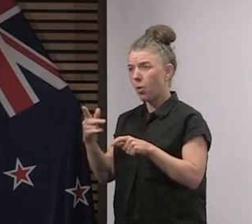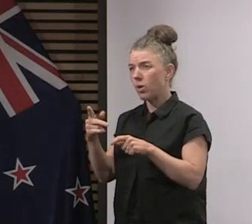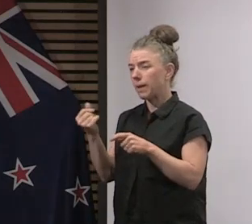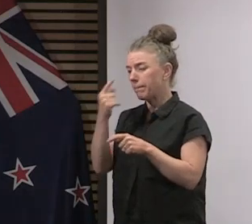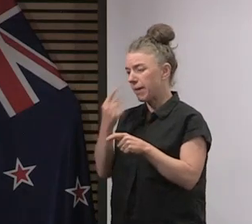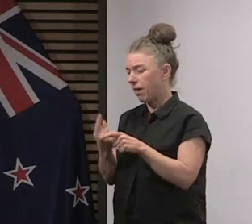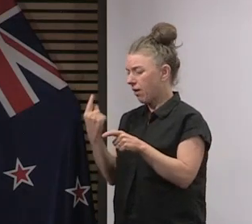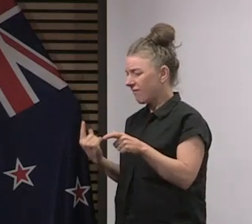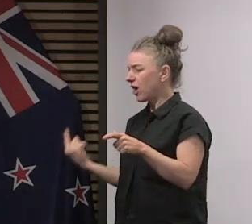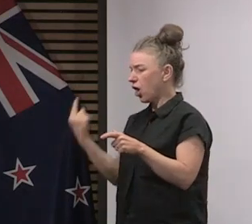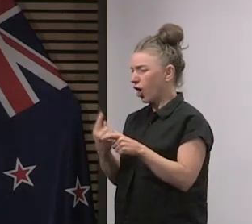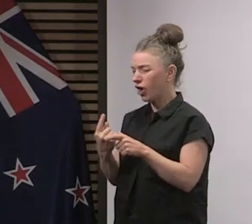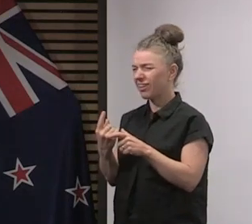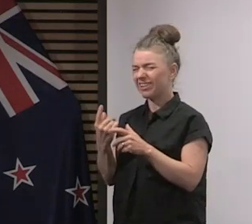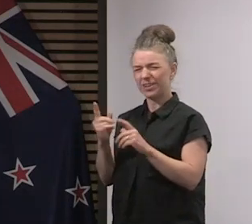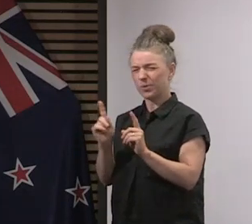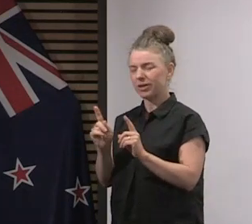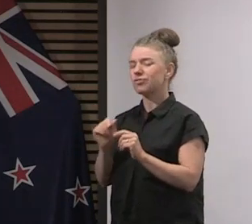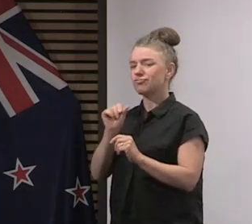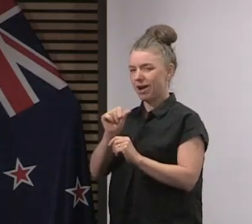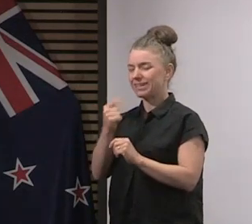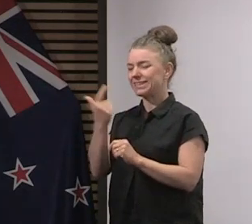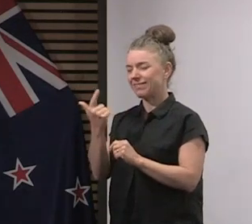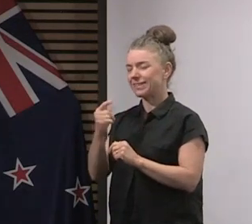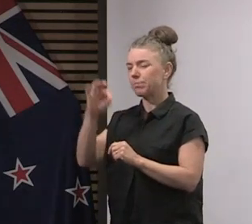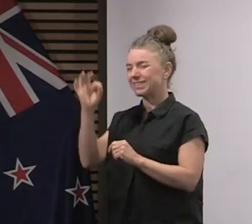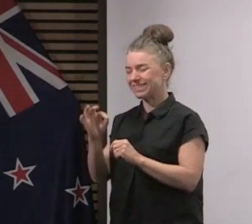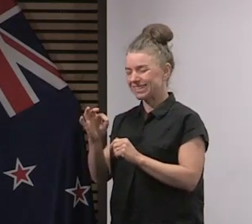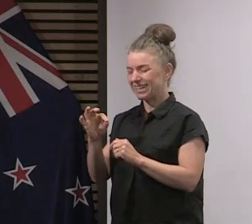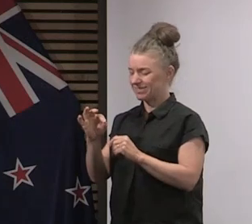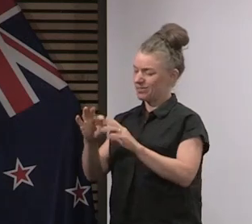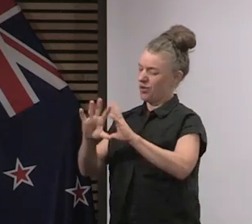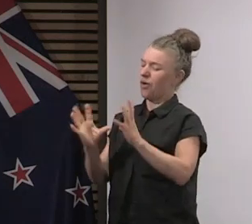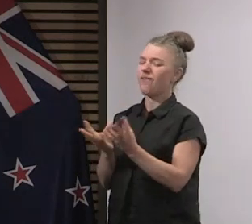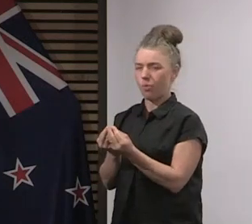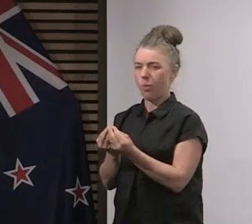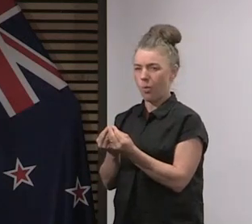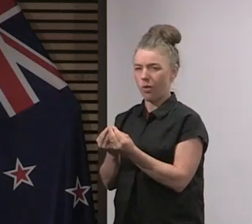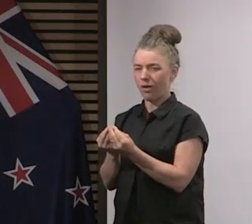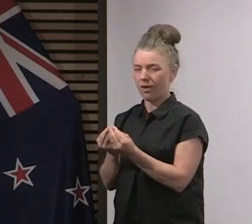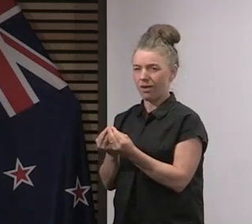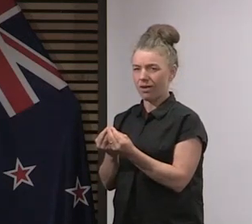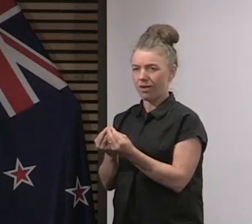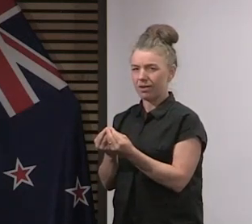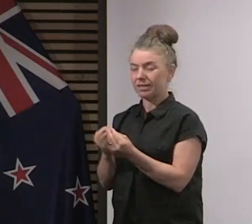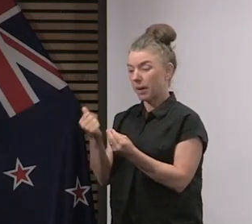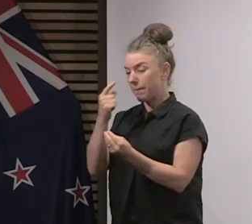that being updated daily, more people moving into that? There